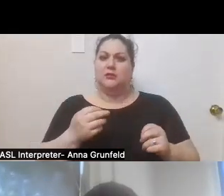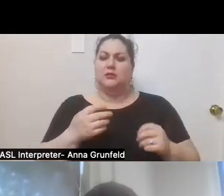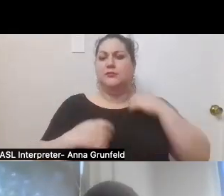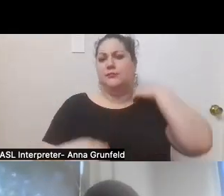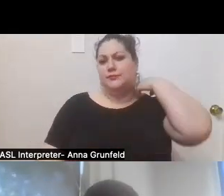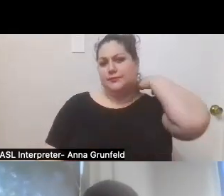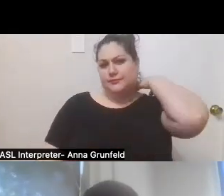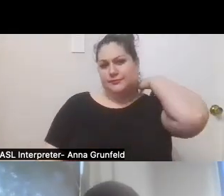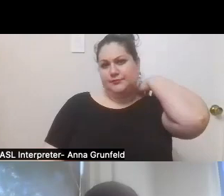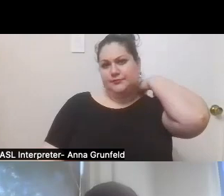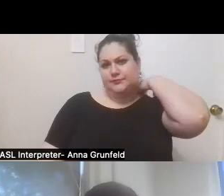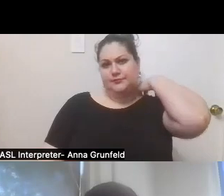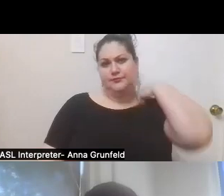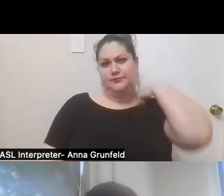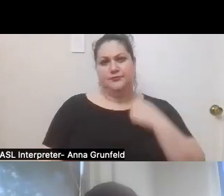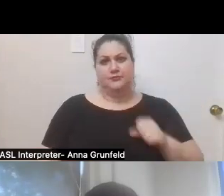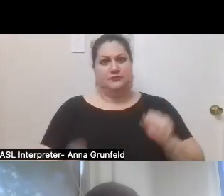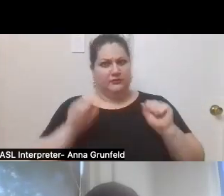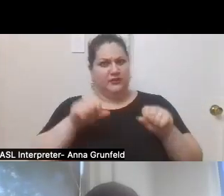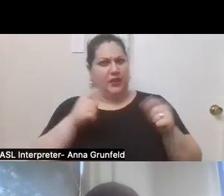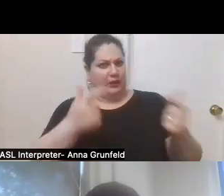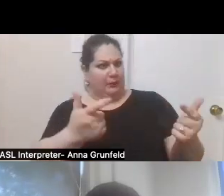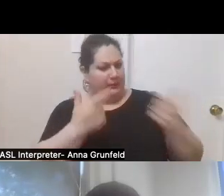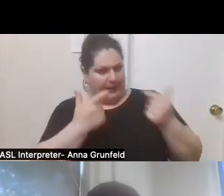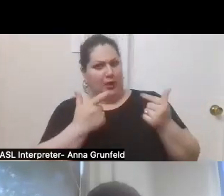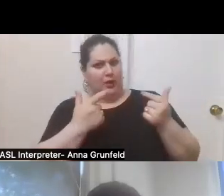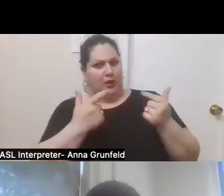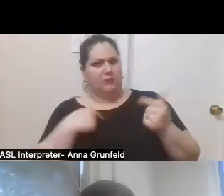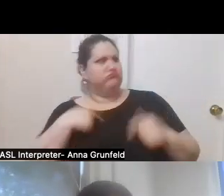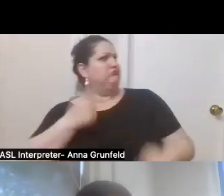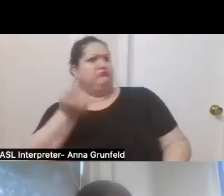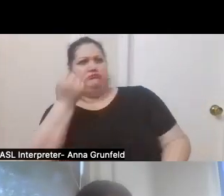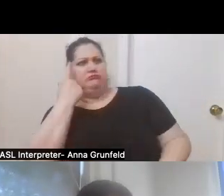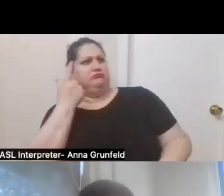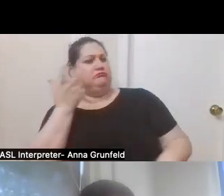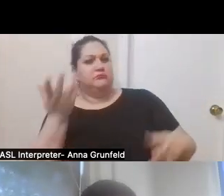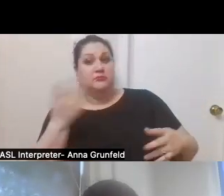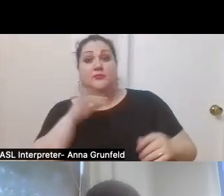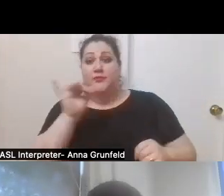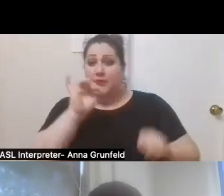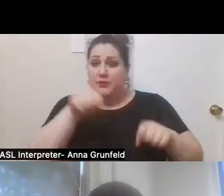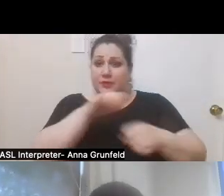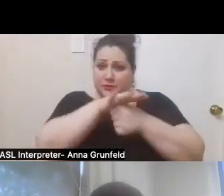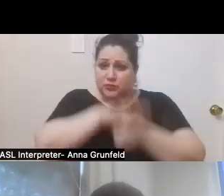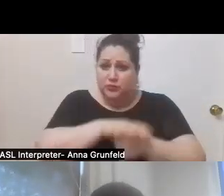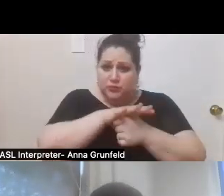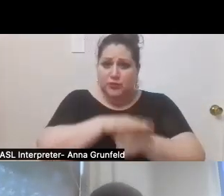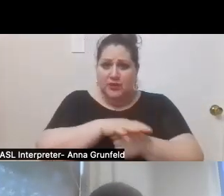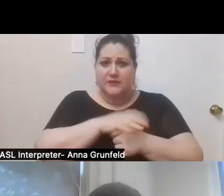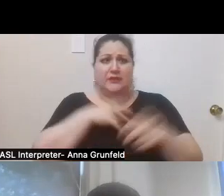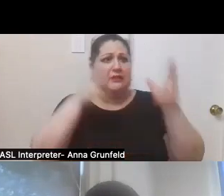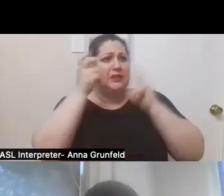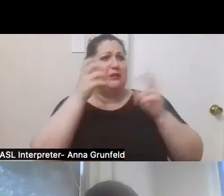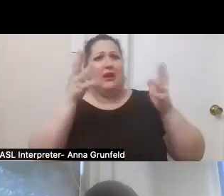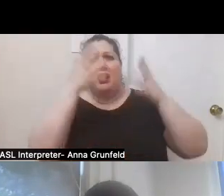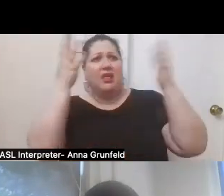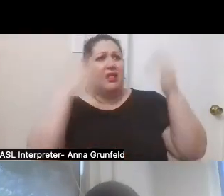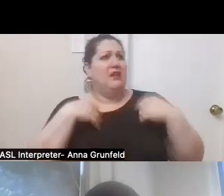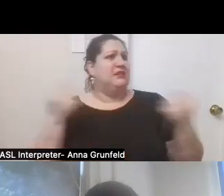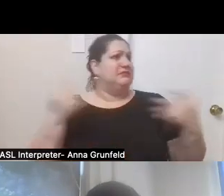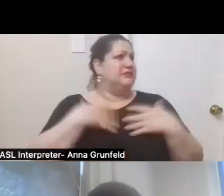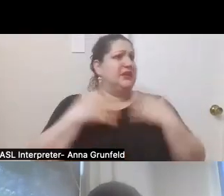It is a barrier for one and it can be a be stressful and frightening for ones that, that